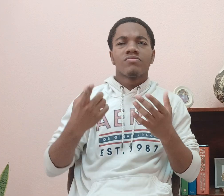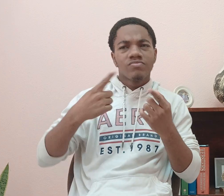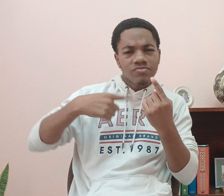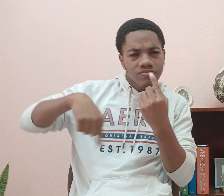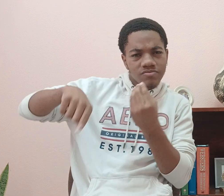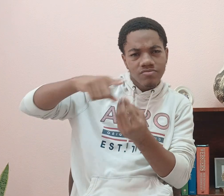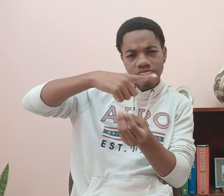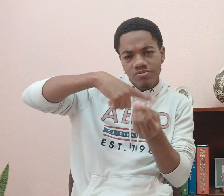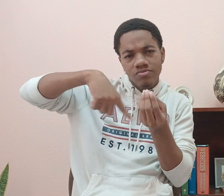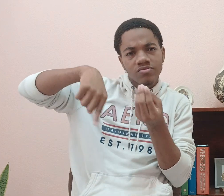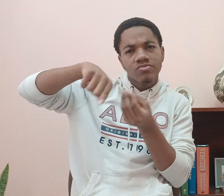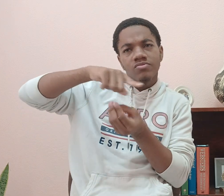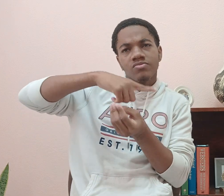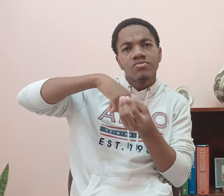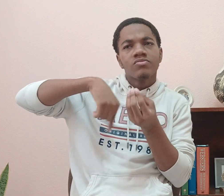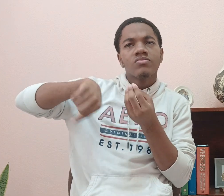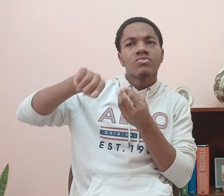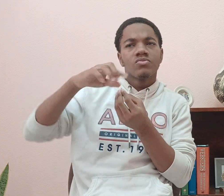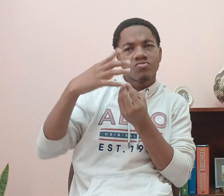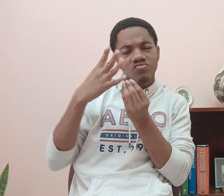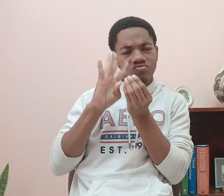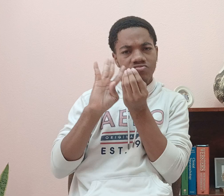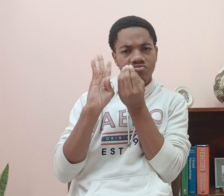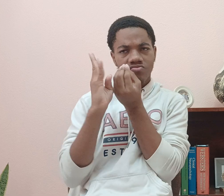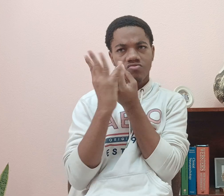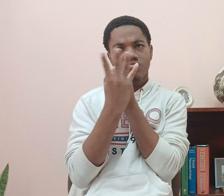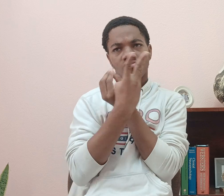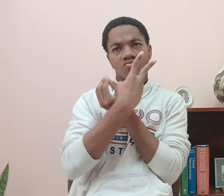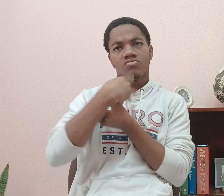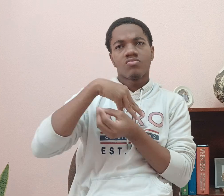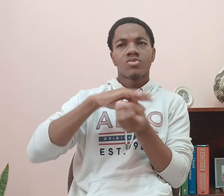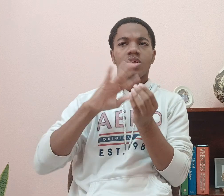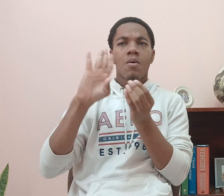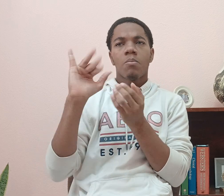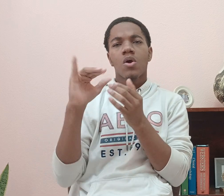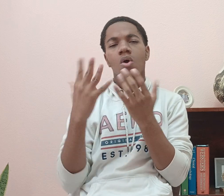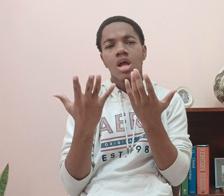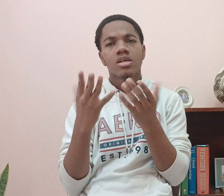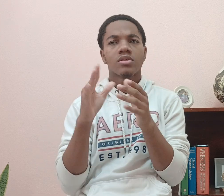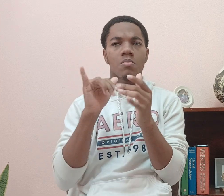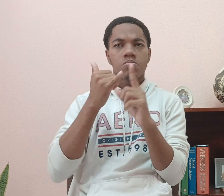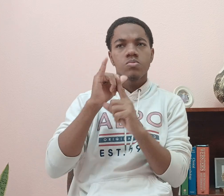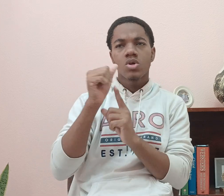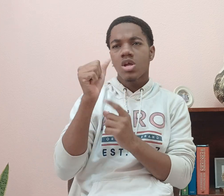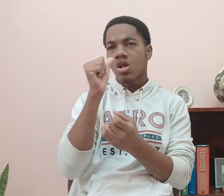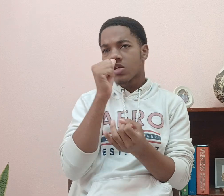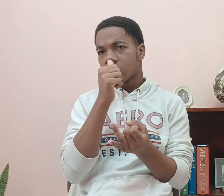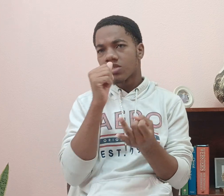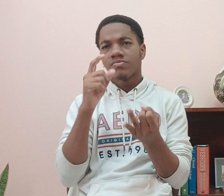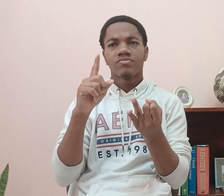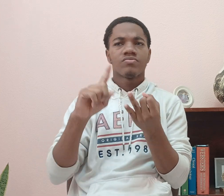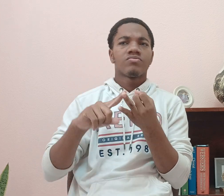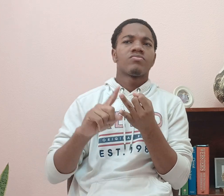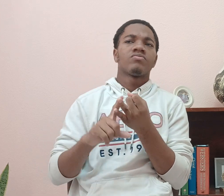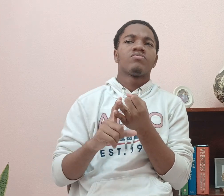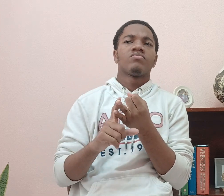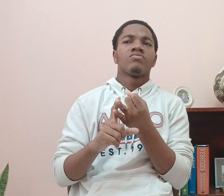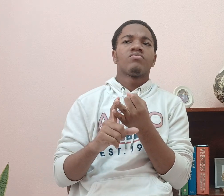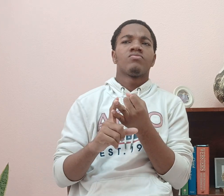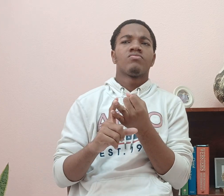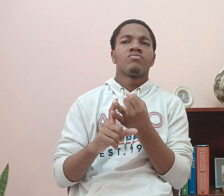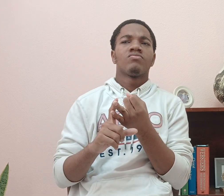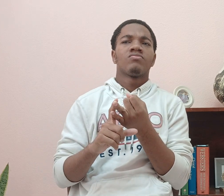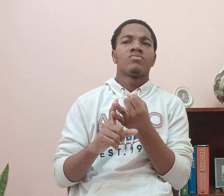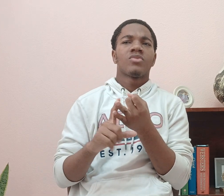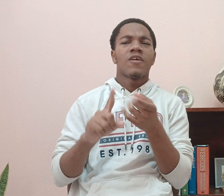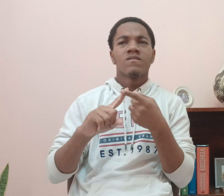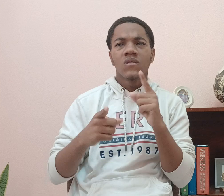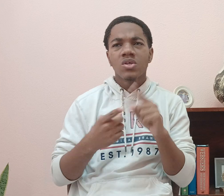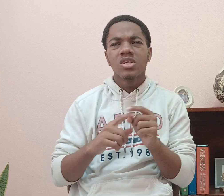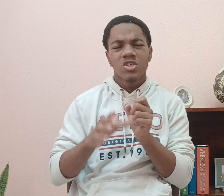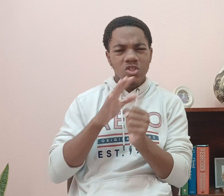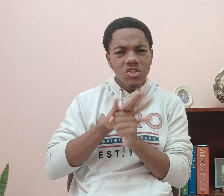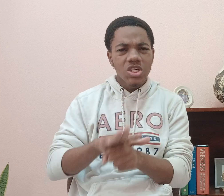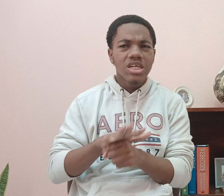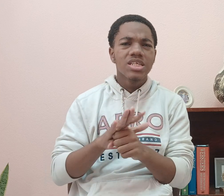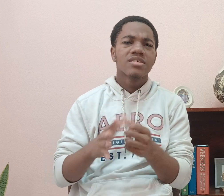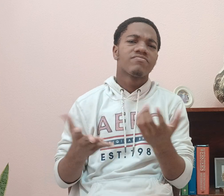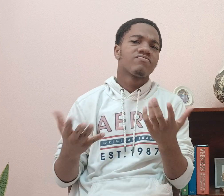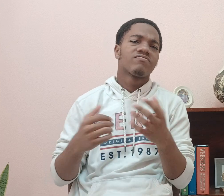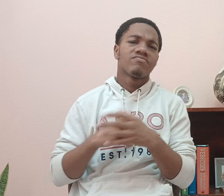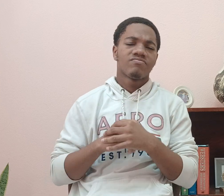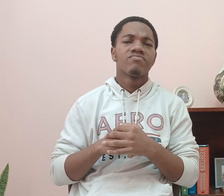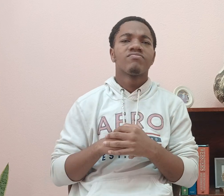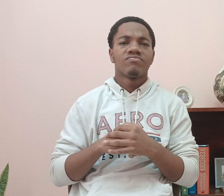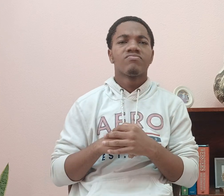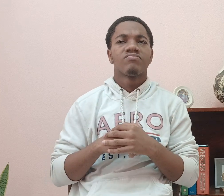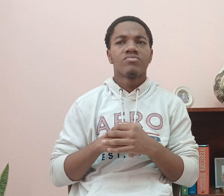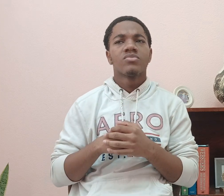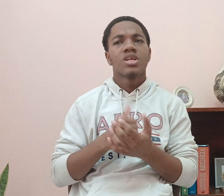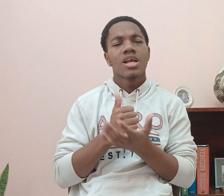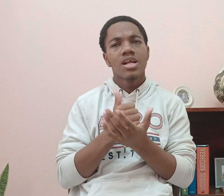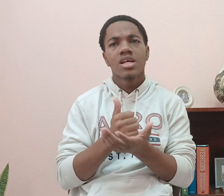the evils of bullying, drugs and peer pressure. Help them to make the most